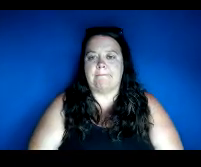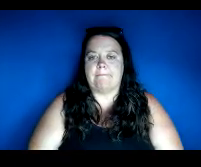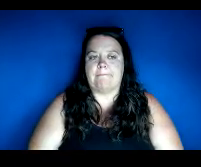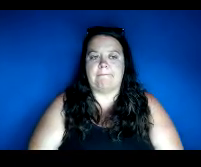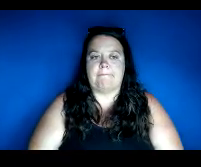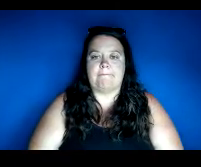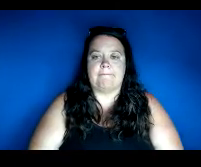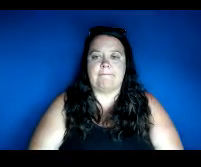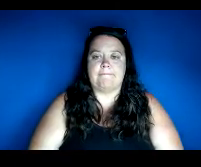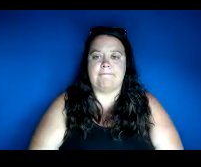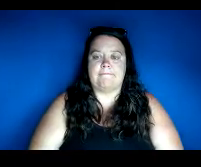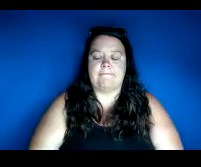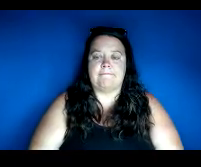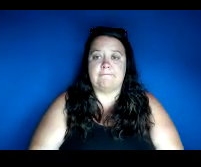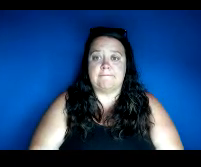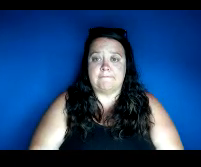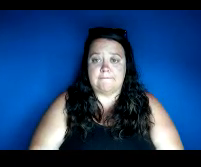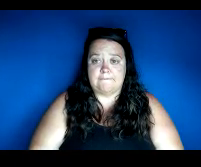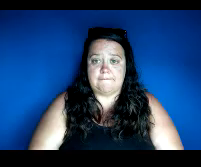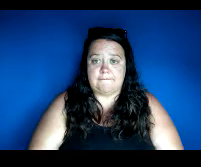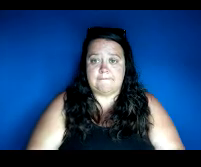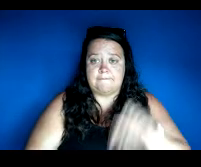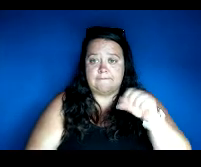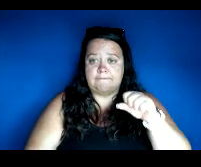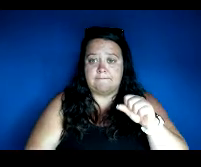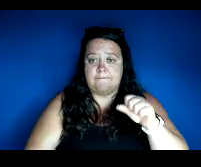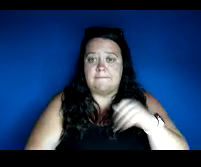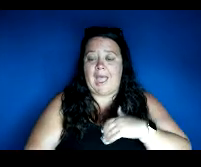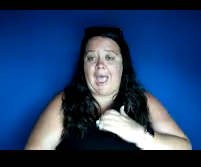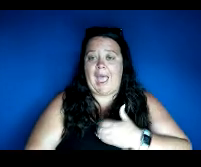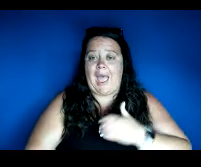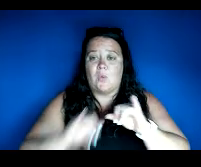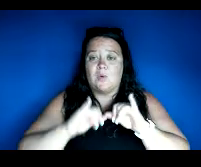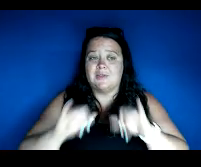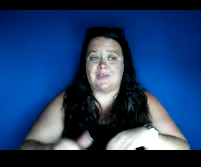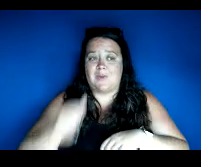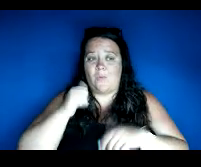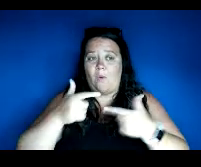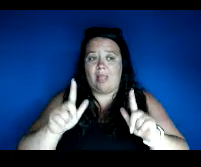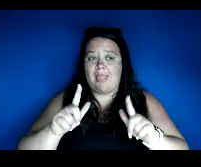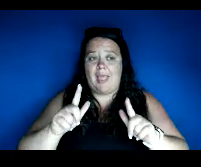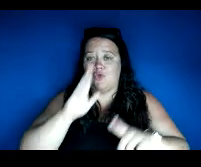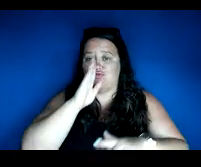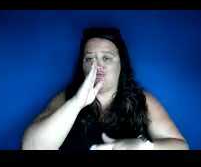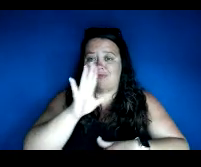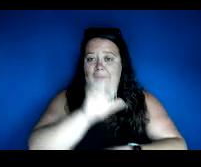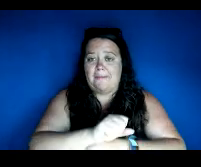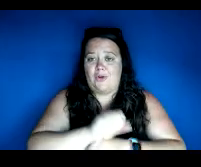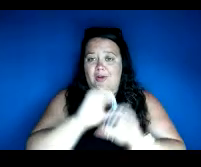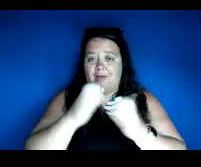Exactly right. And actually, our portal won't even let students It won't even let you do it. Yeah, right. That creates a conflict.